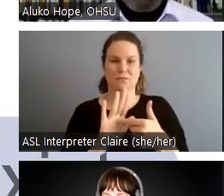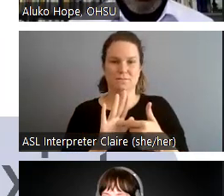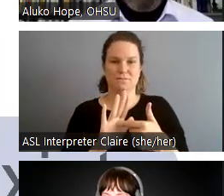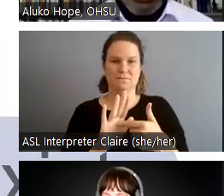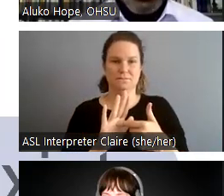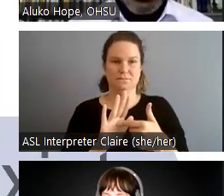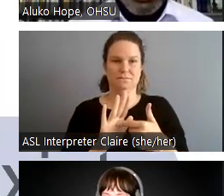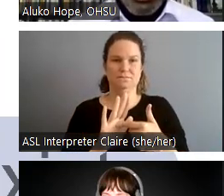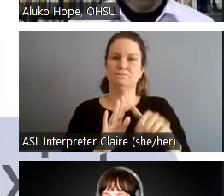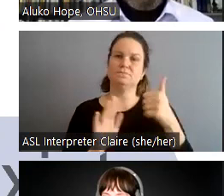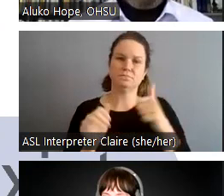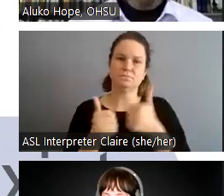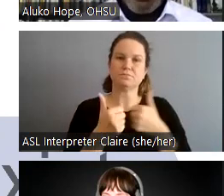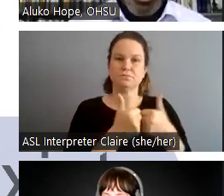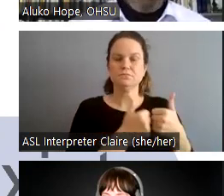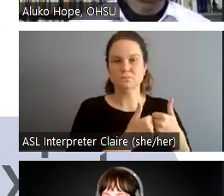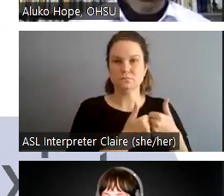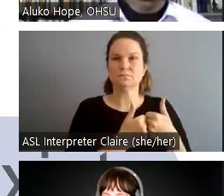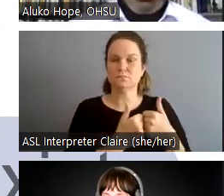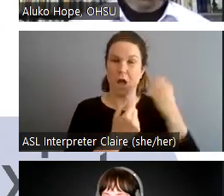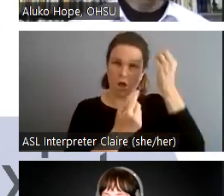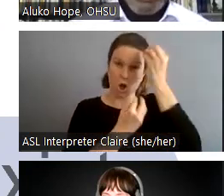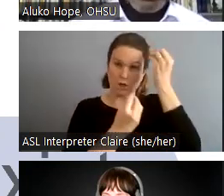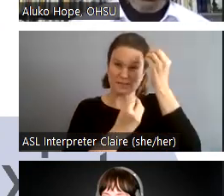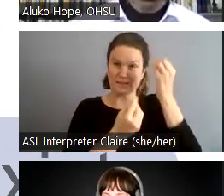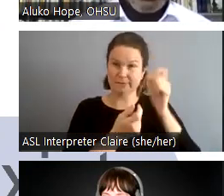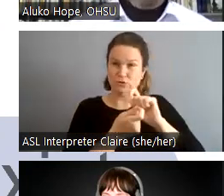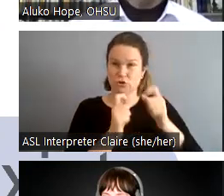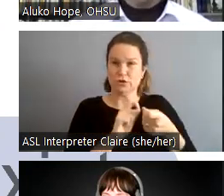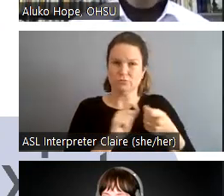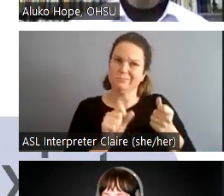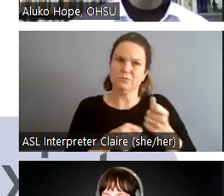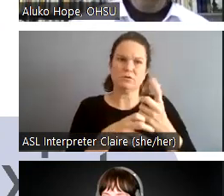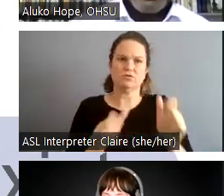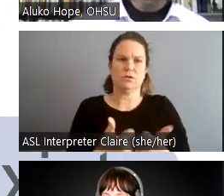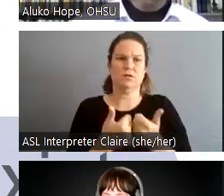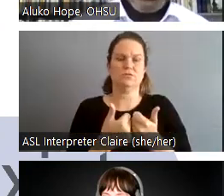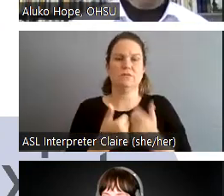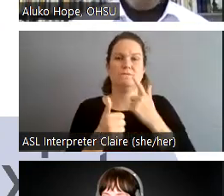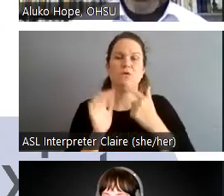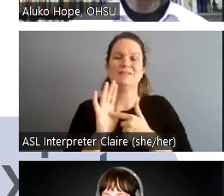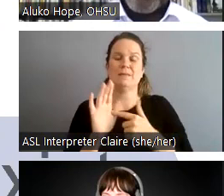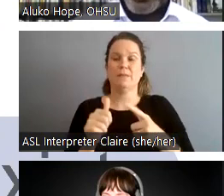some of the other challenges. I think some of the cognitive changes can also be challenging. So for example, the first